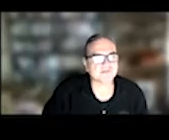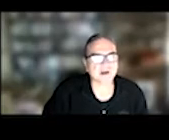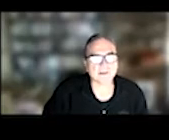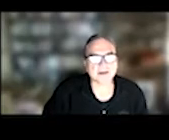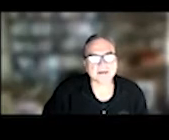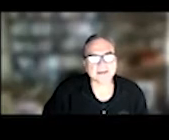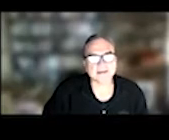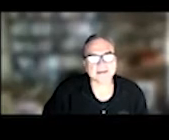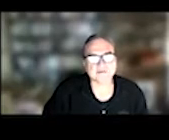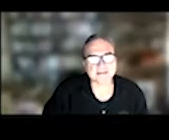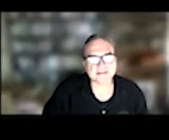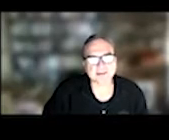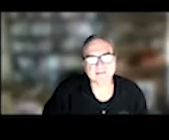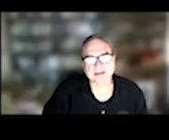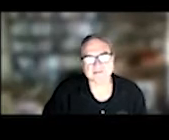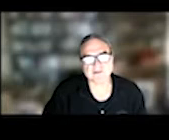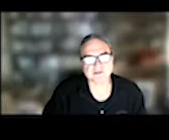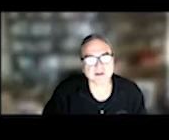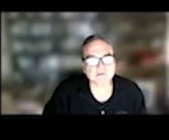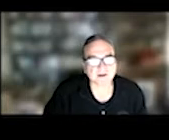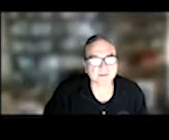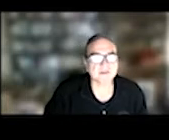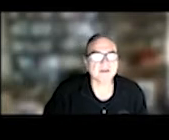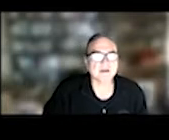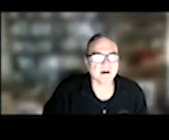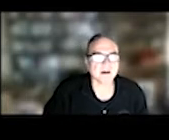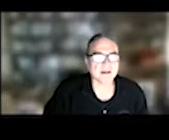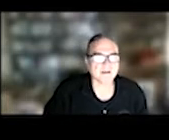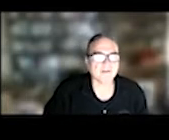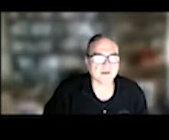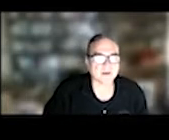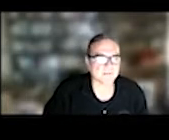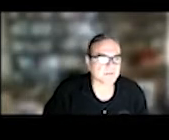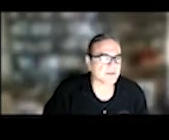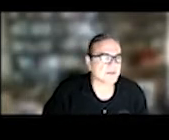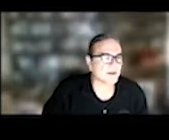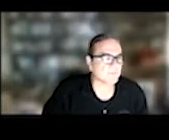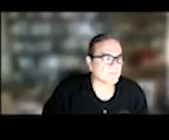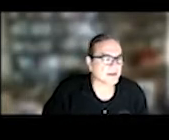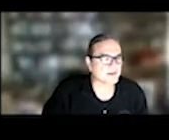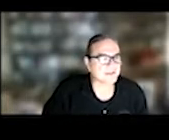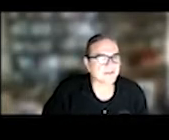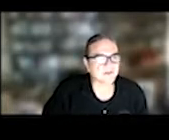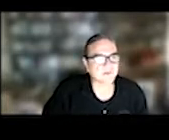of trauma and addressing the impact of unresolved trauma on health outcomes and I do see that there